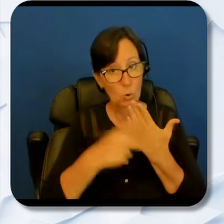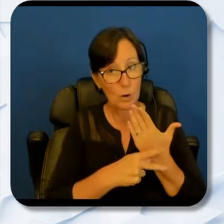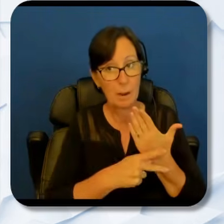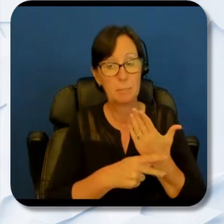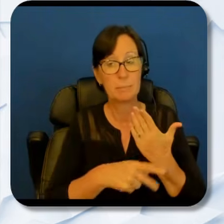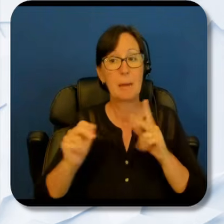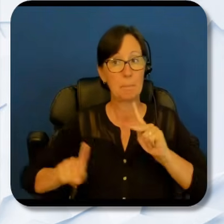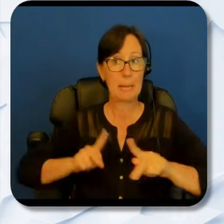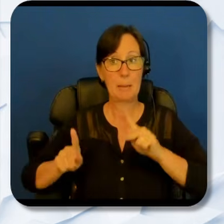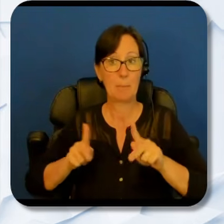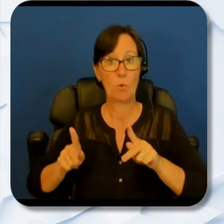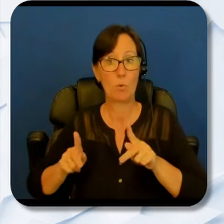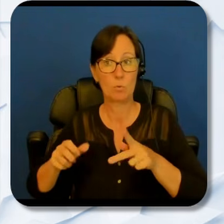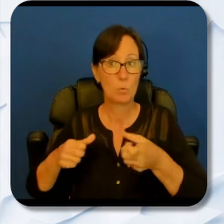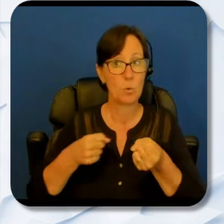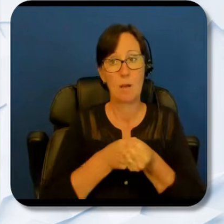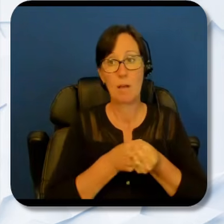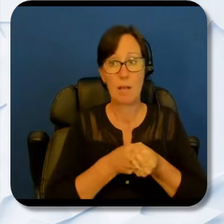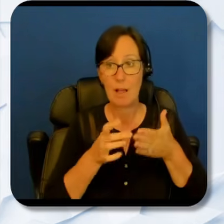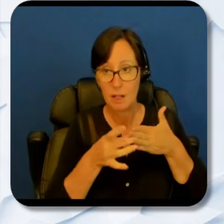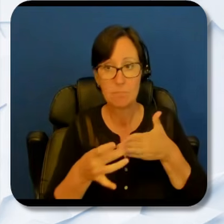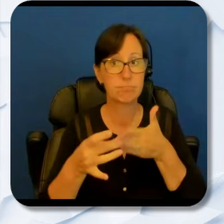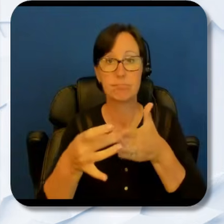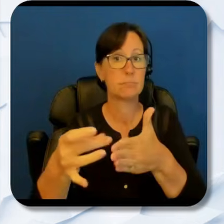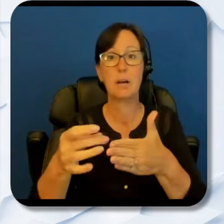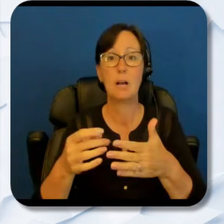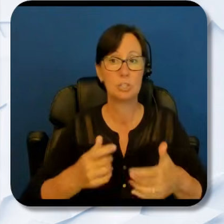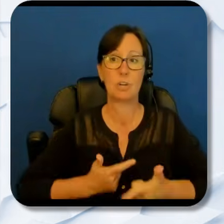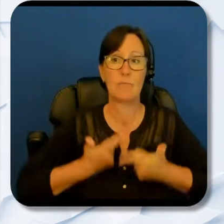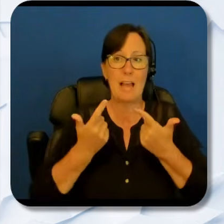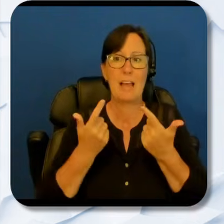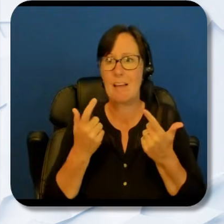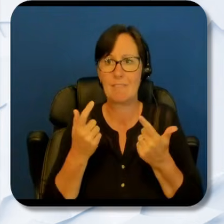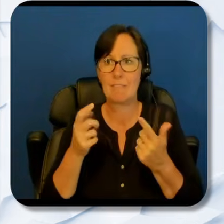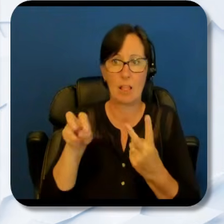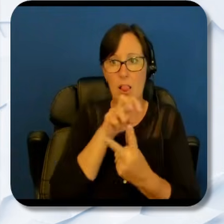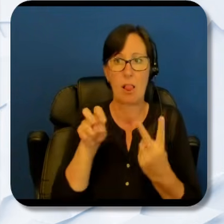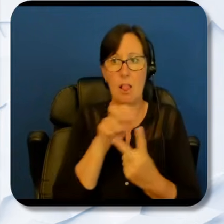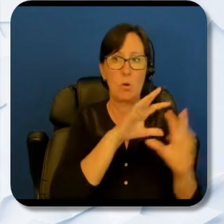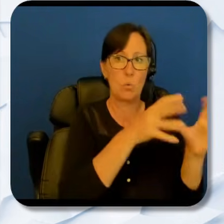to help them as they navigate survival, living in two worlds, one world native,